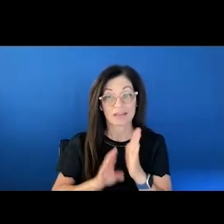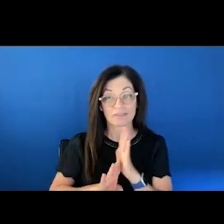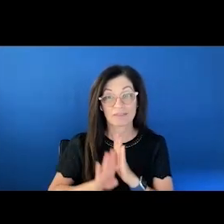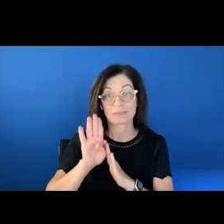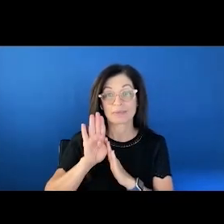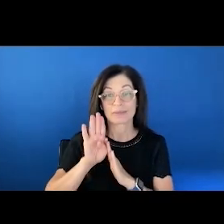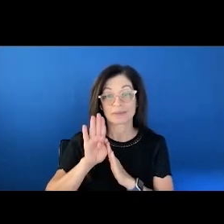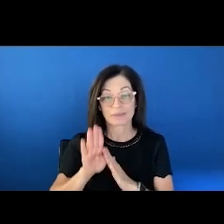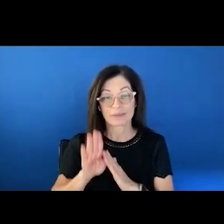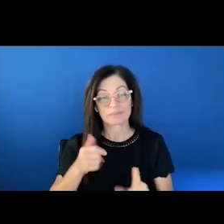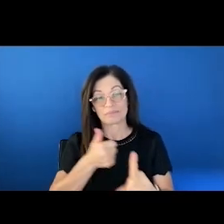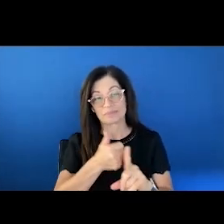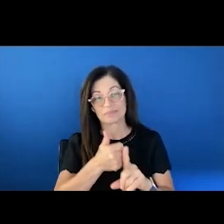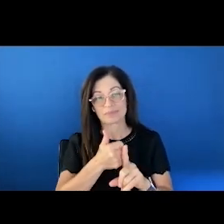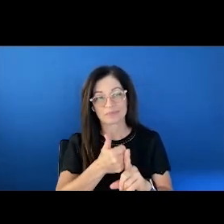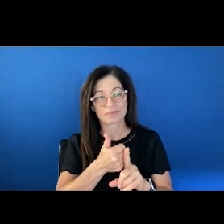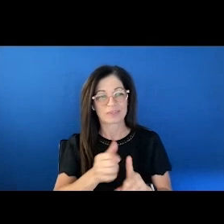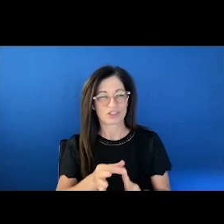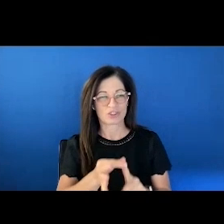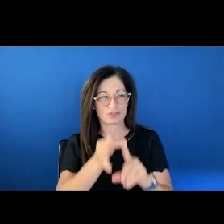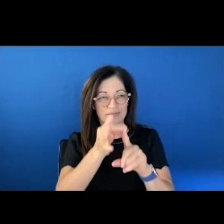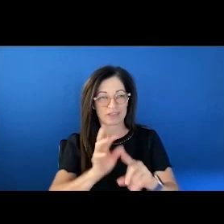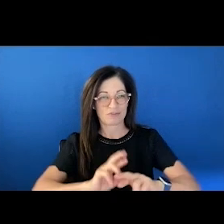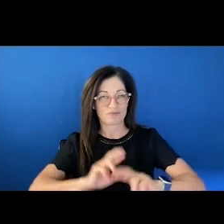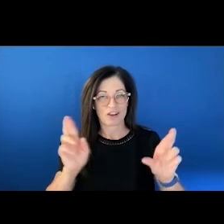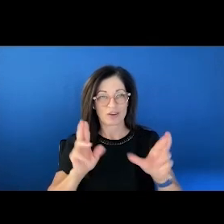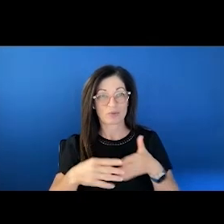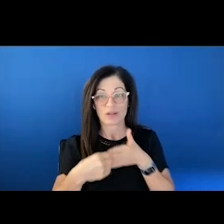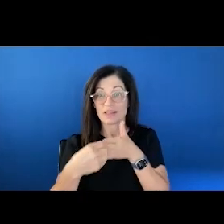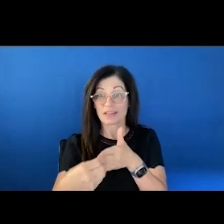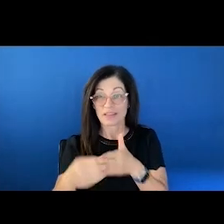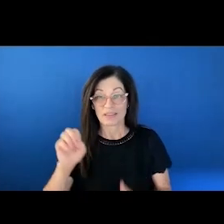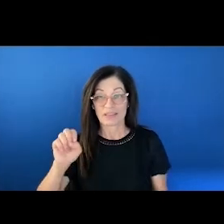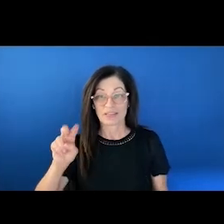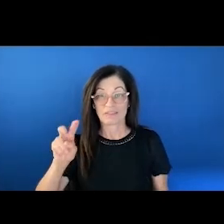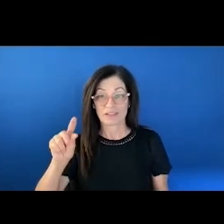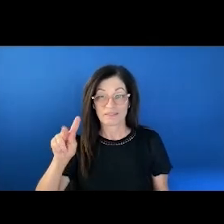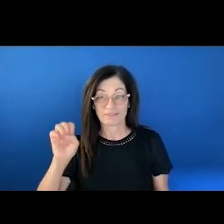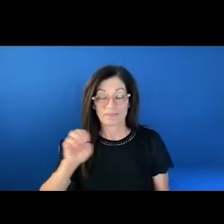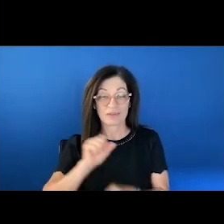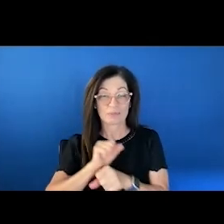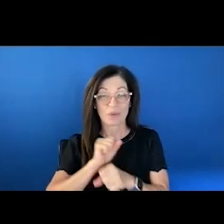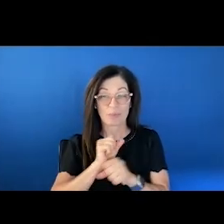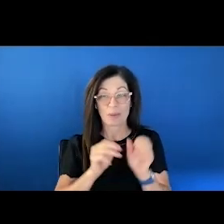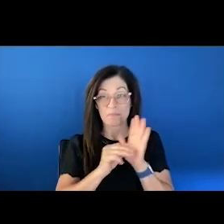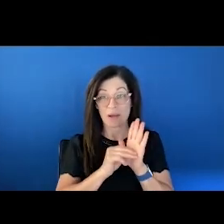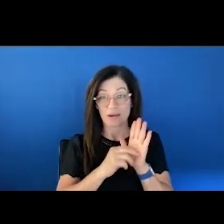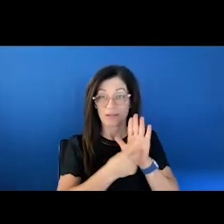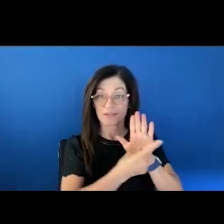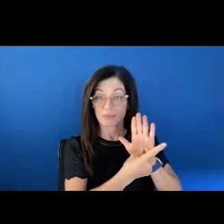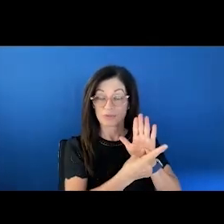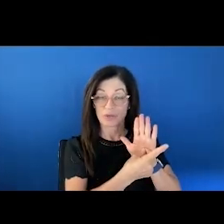Development and is uniquely positioned to lead the Evolve Employment Model Demonstration as a